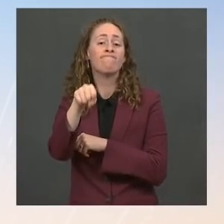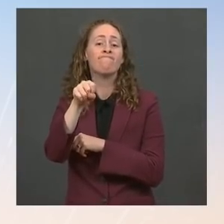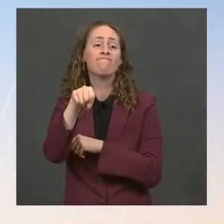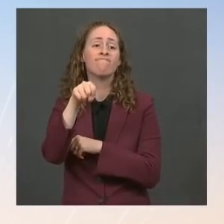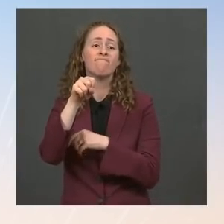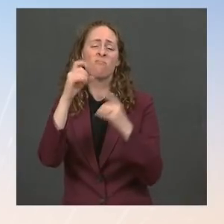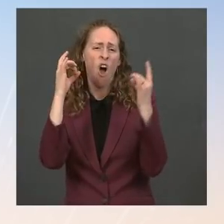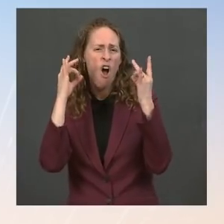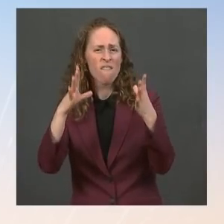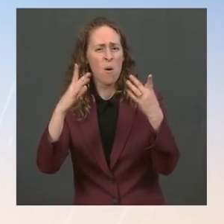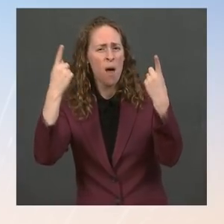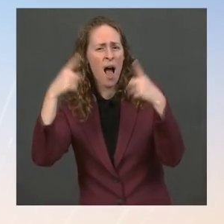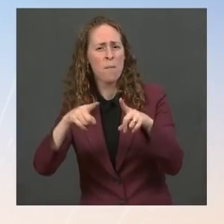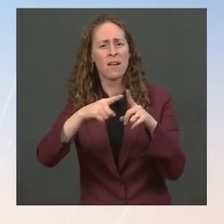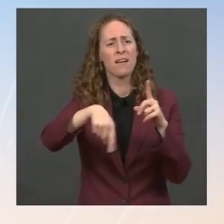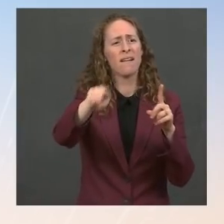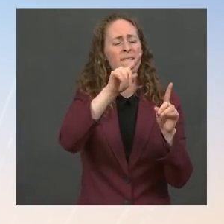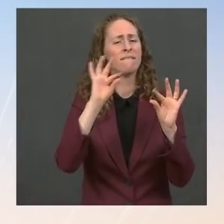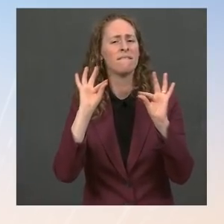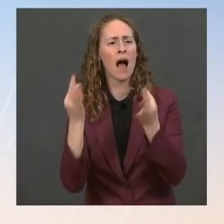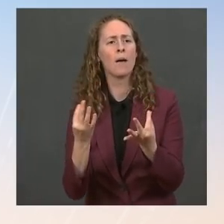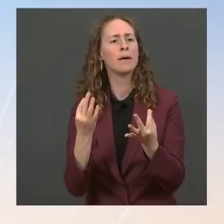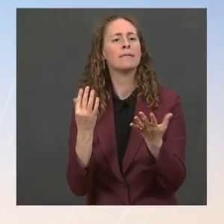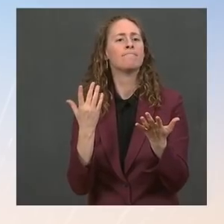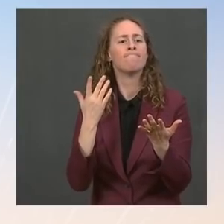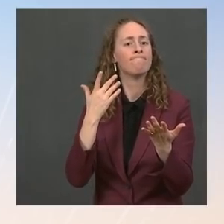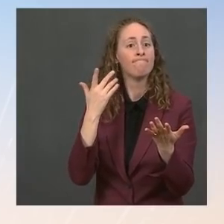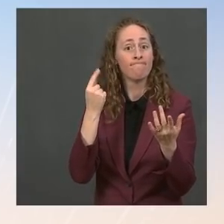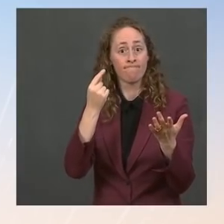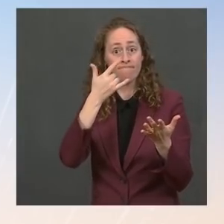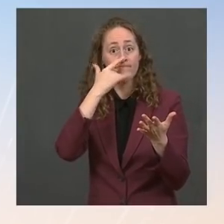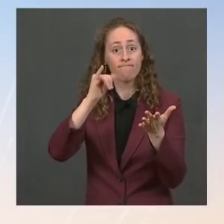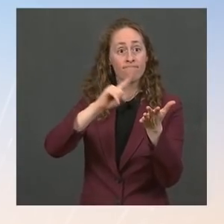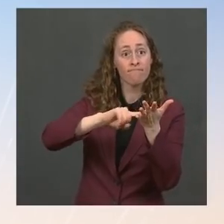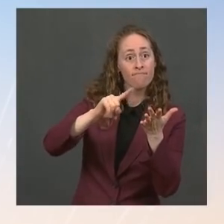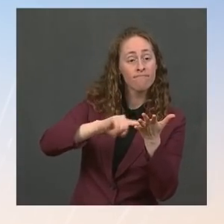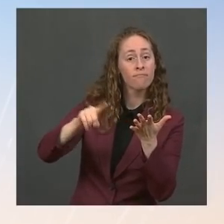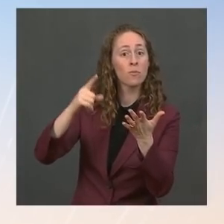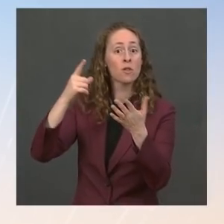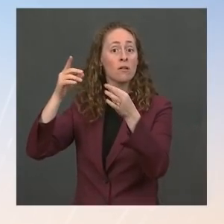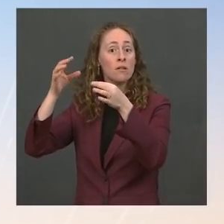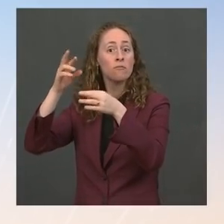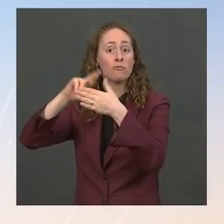but I'm not going to predict what the impact will be. The Press: Two more quick ones -- one more on Afghanistan. Back on October --